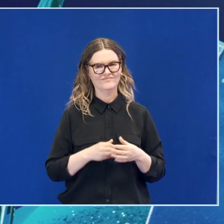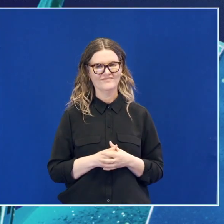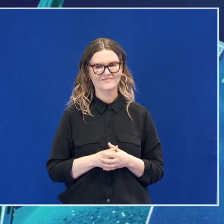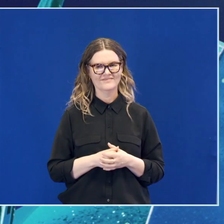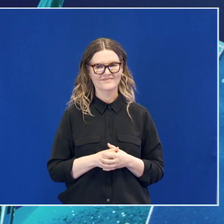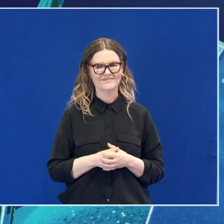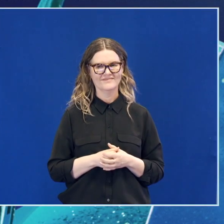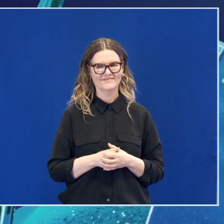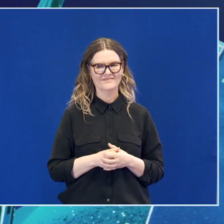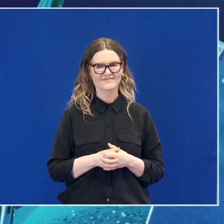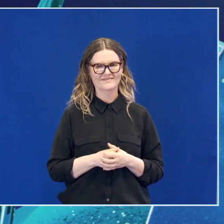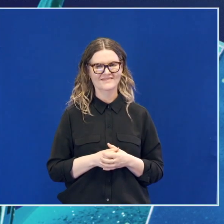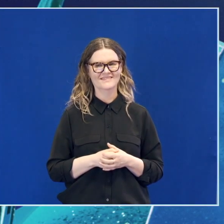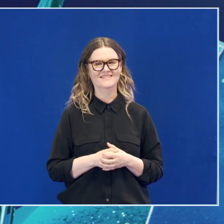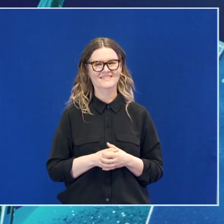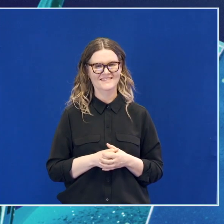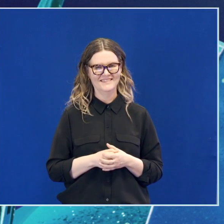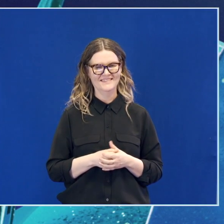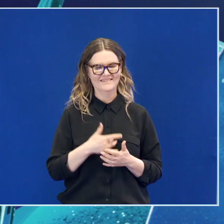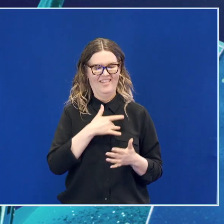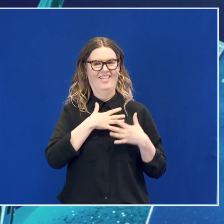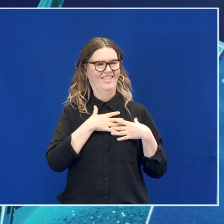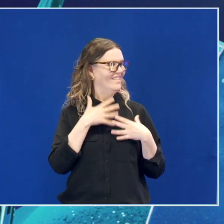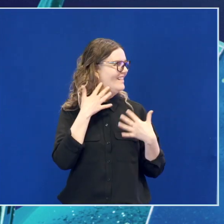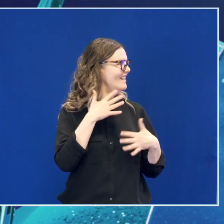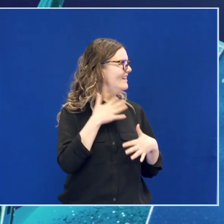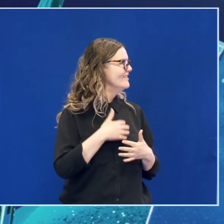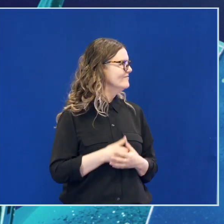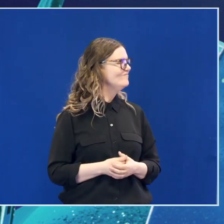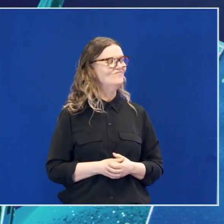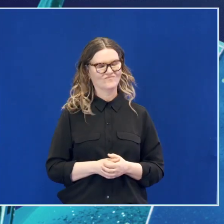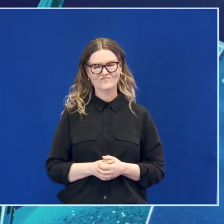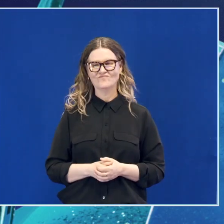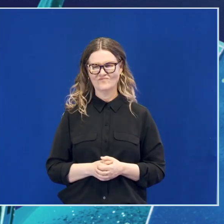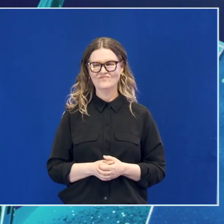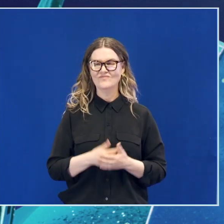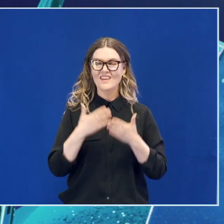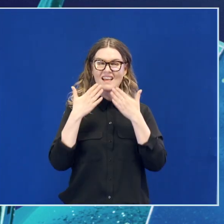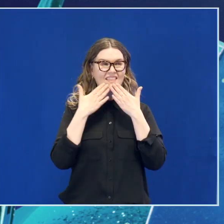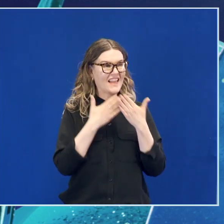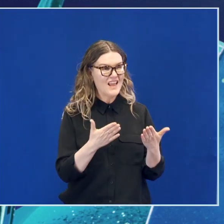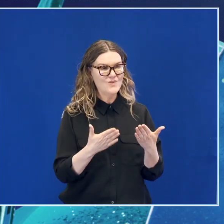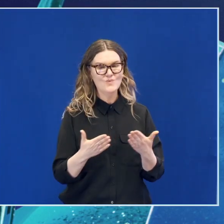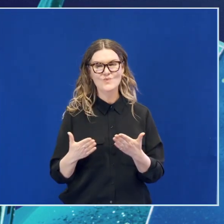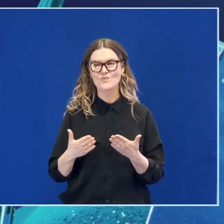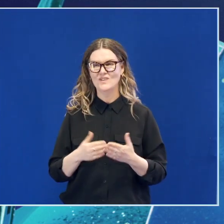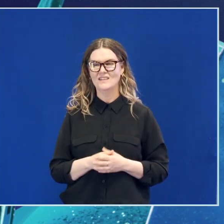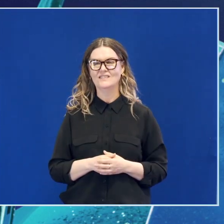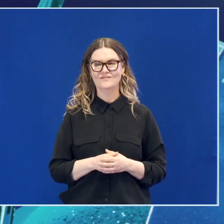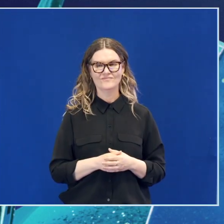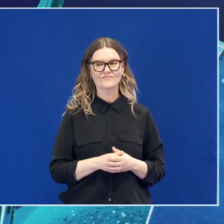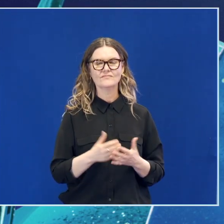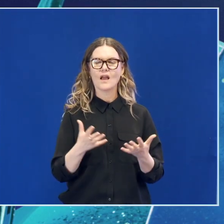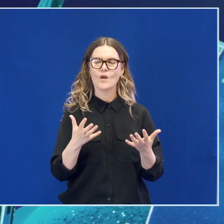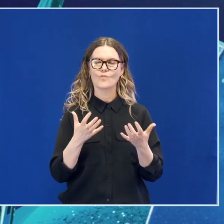Okay. Thank you. So let's just start with M365 Copilot.